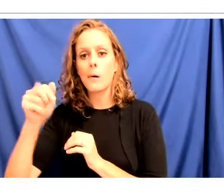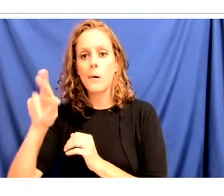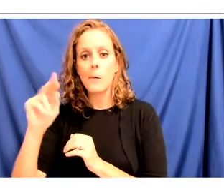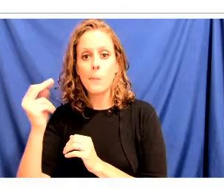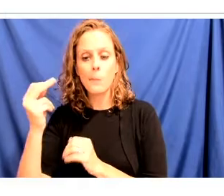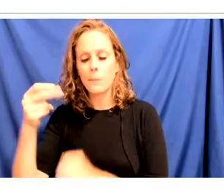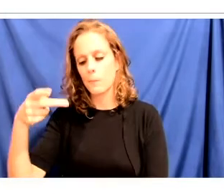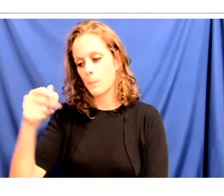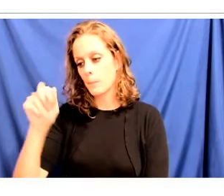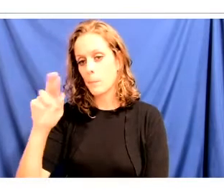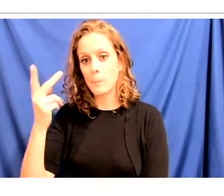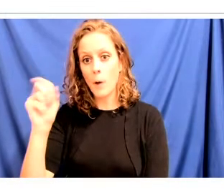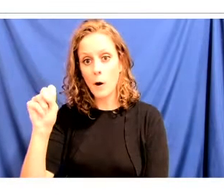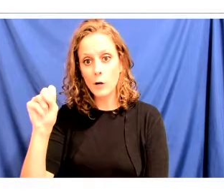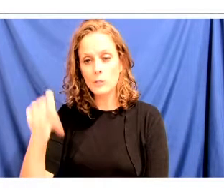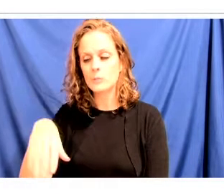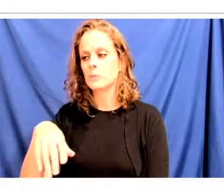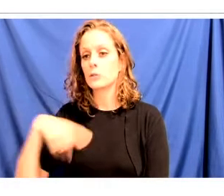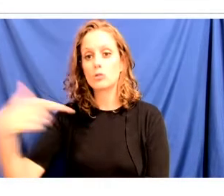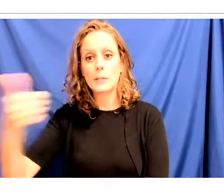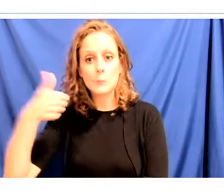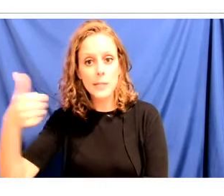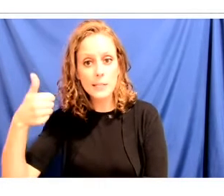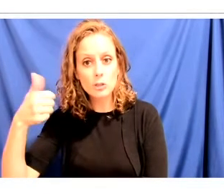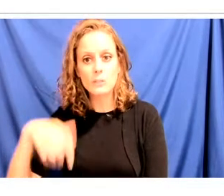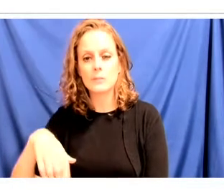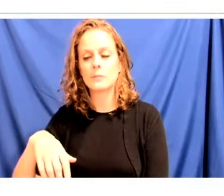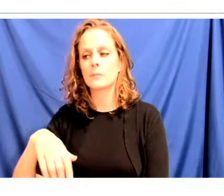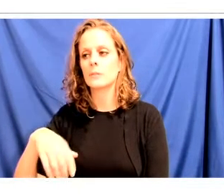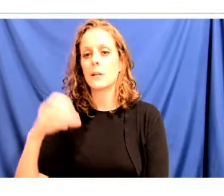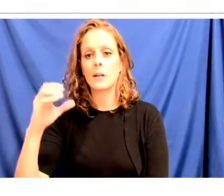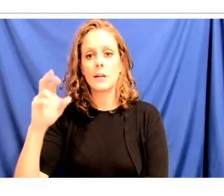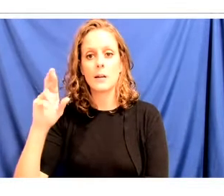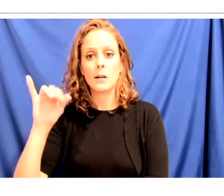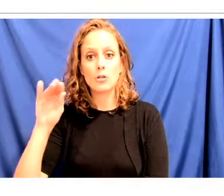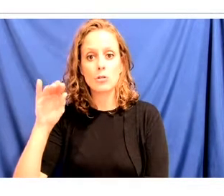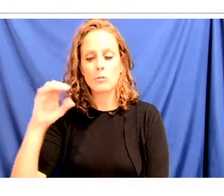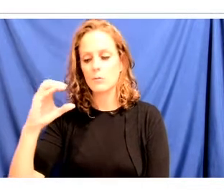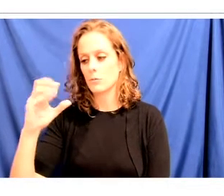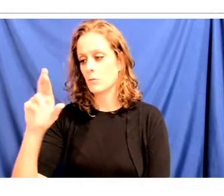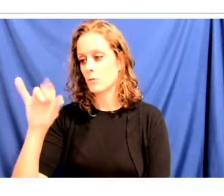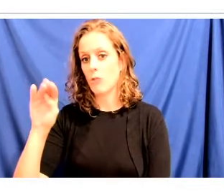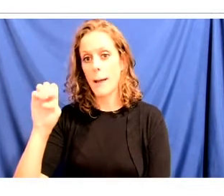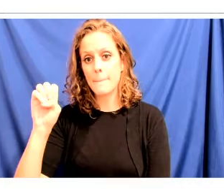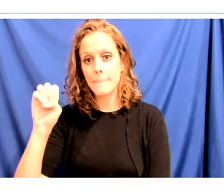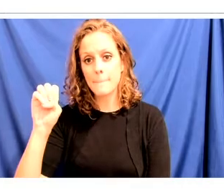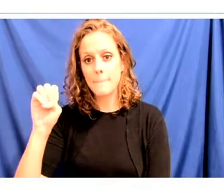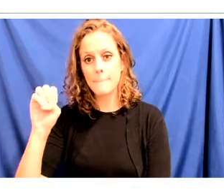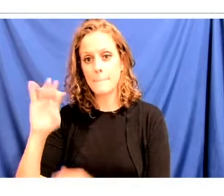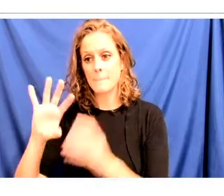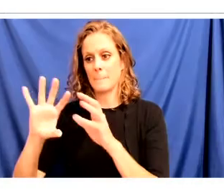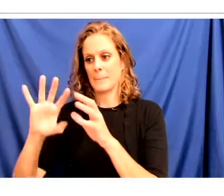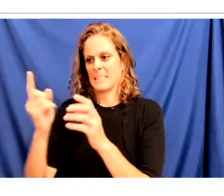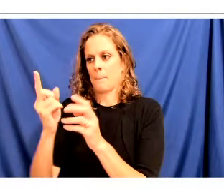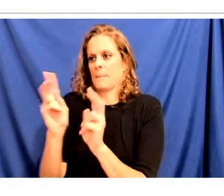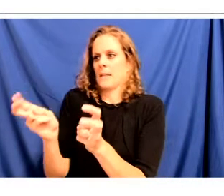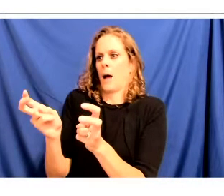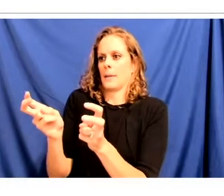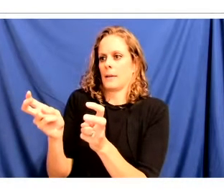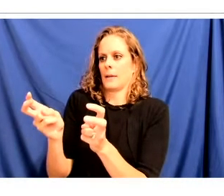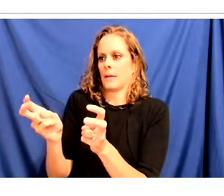or crime or any kind of community of interest that unites the Community, so that when they come to the supervisors.